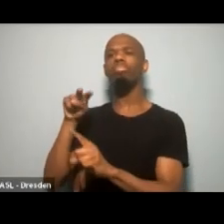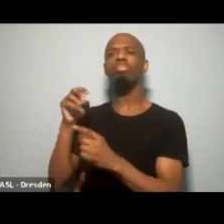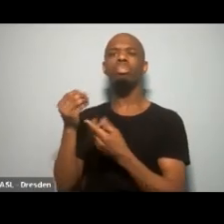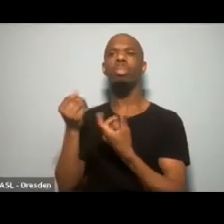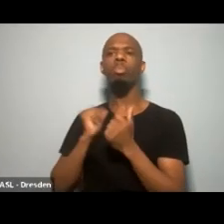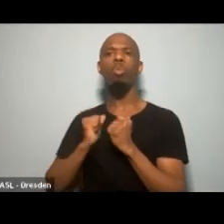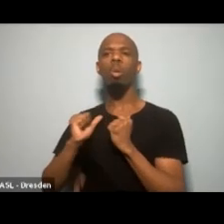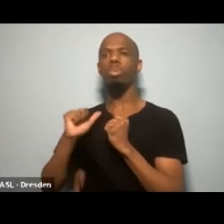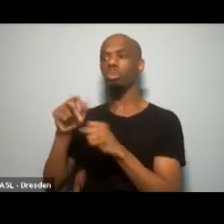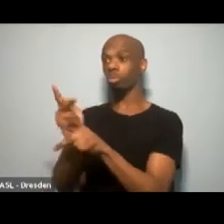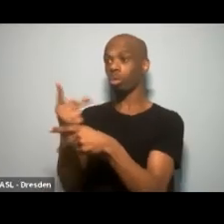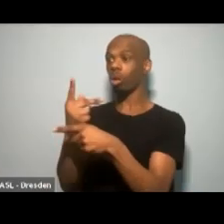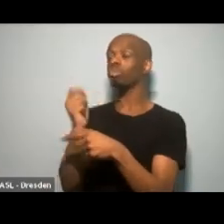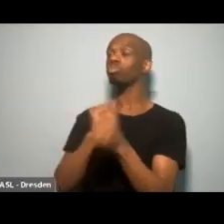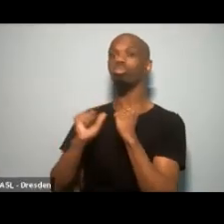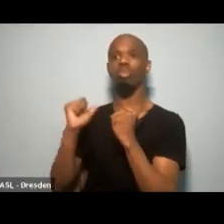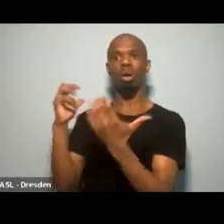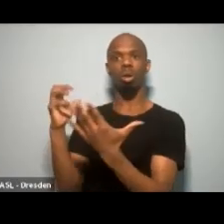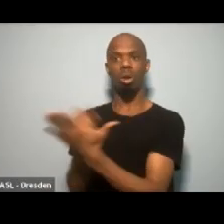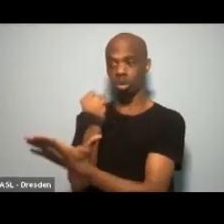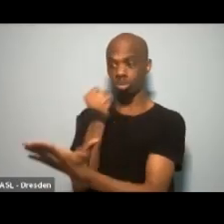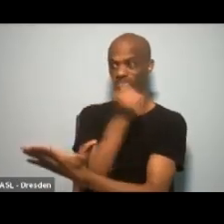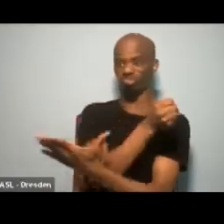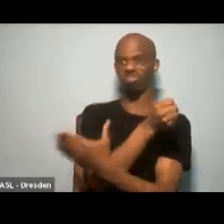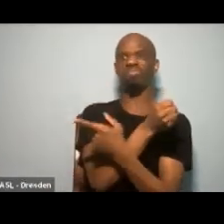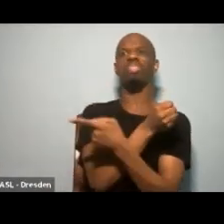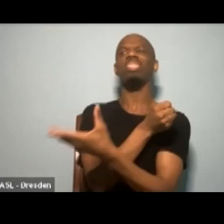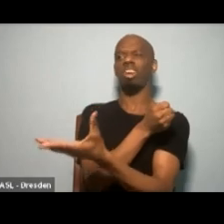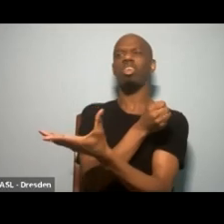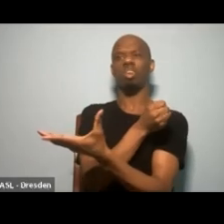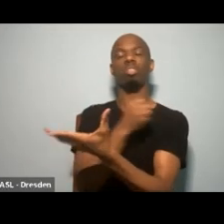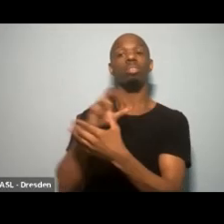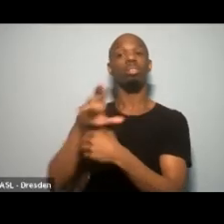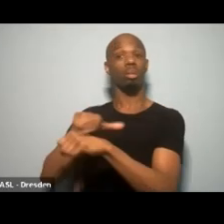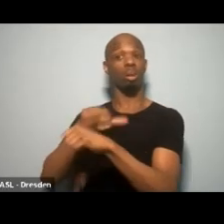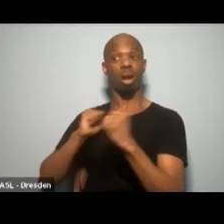they can gauge what our people are thinking about the nation